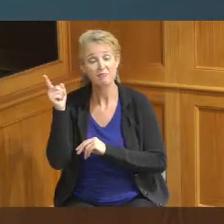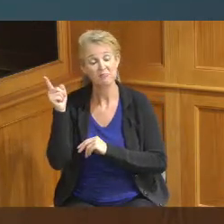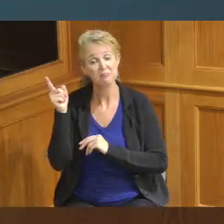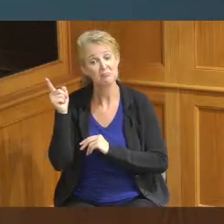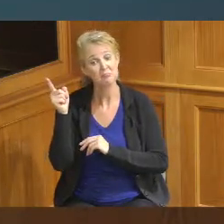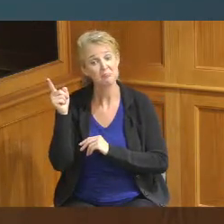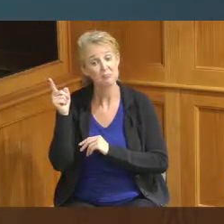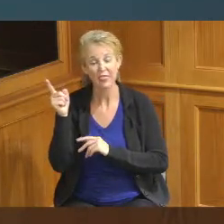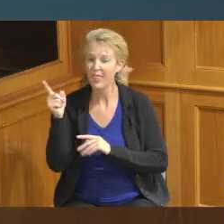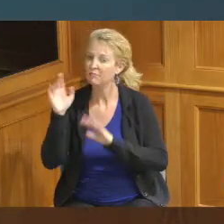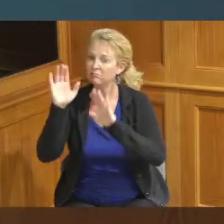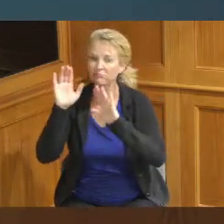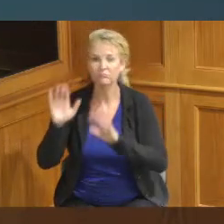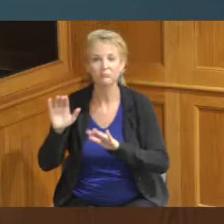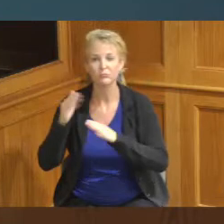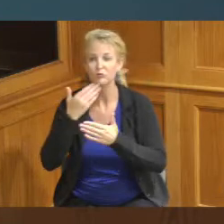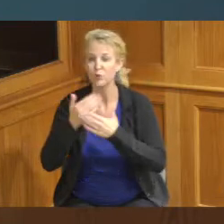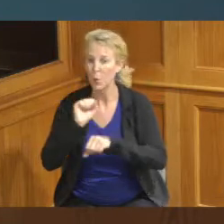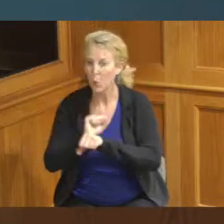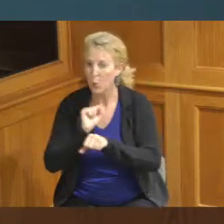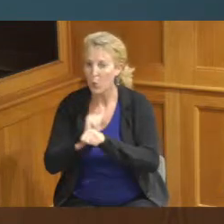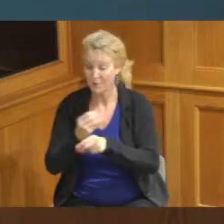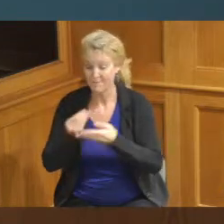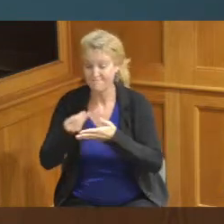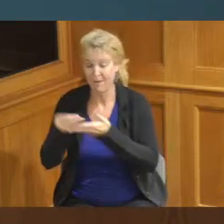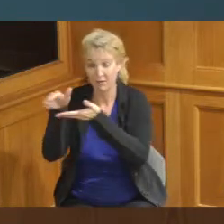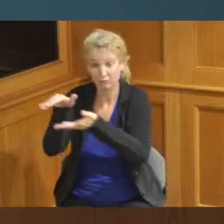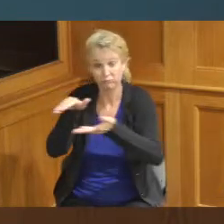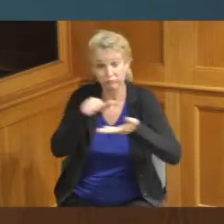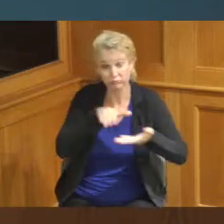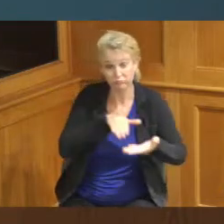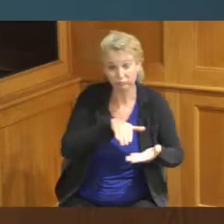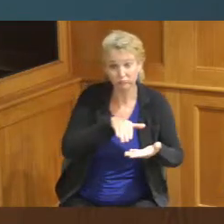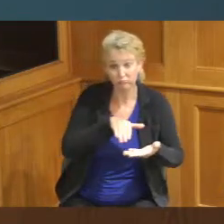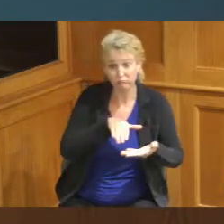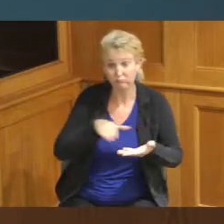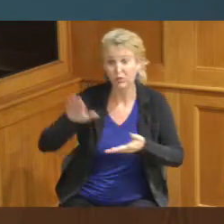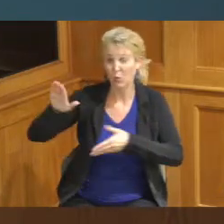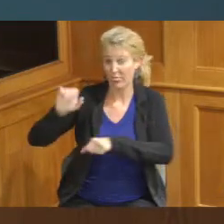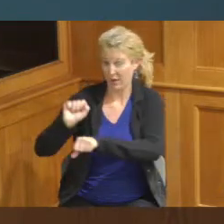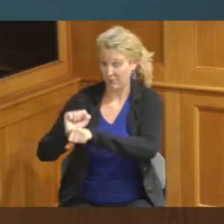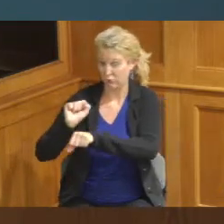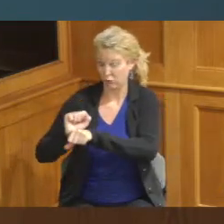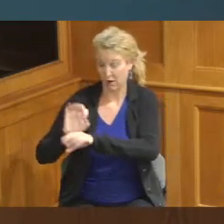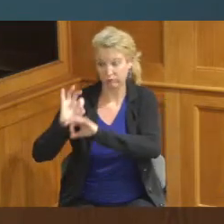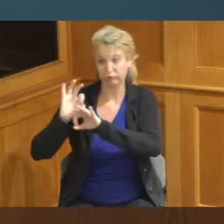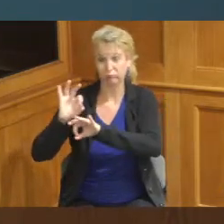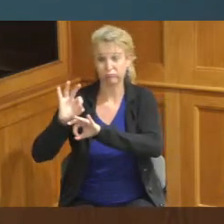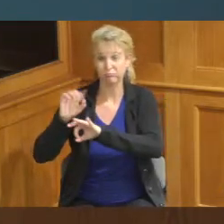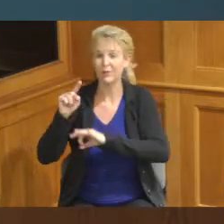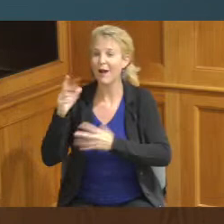done a remarkable job bringing some money back they've done their part but I want to bring back